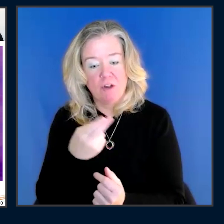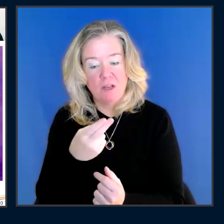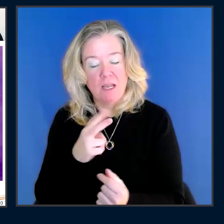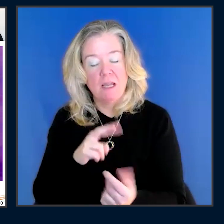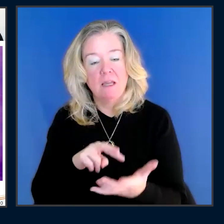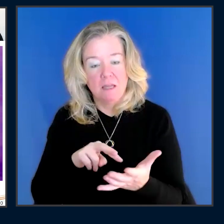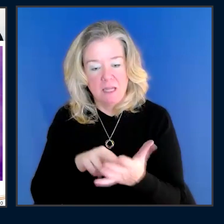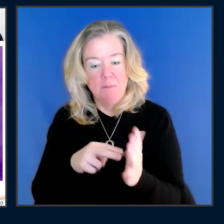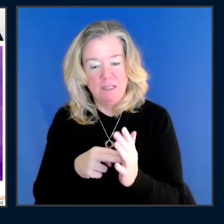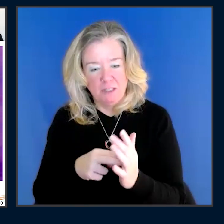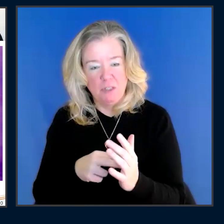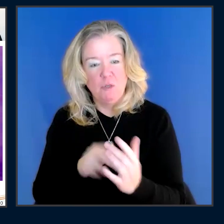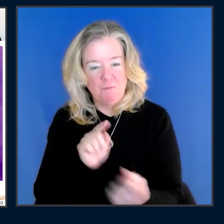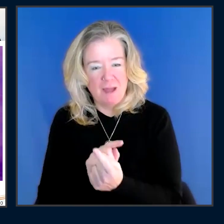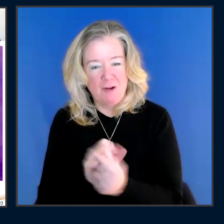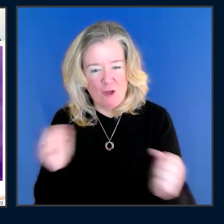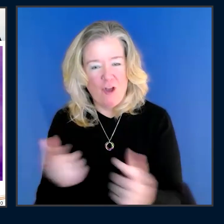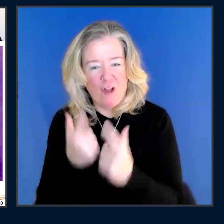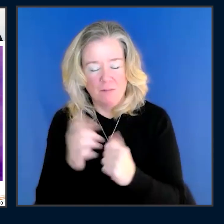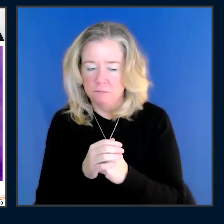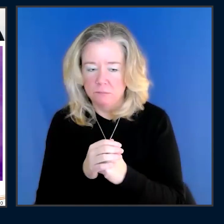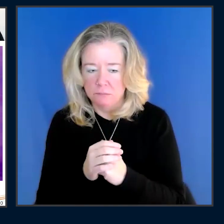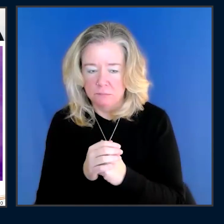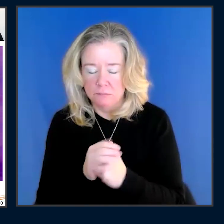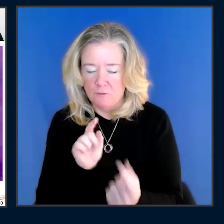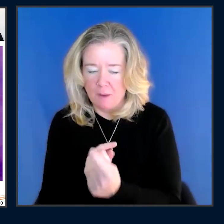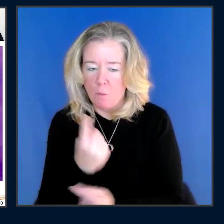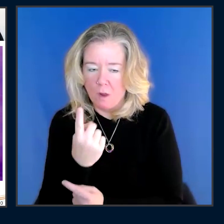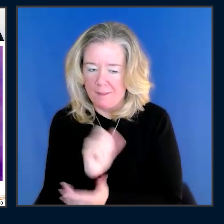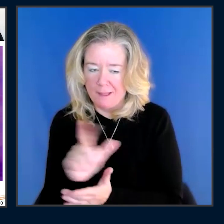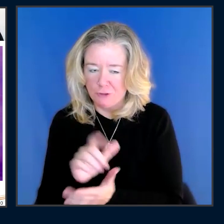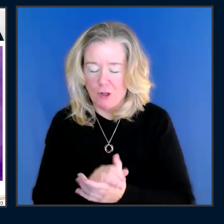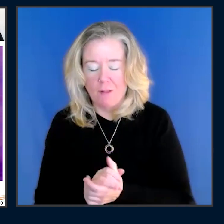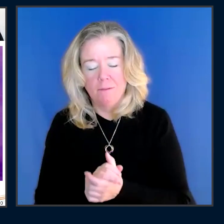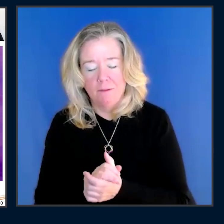who is deaf or hard of hearing, you've met one child.